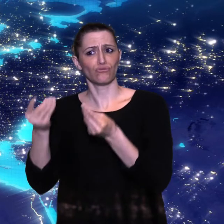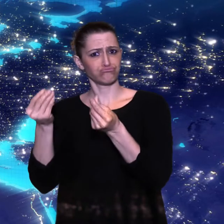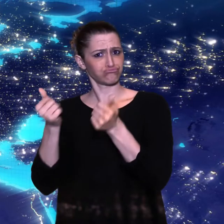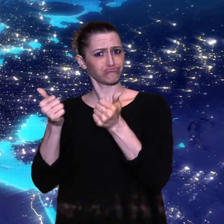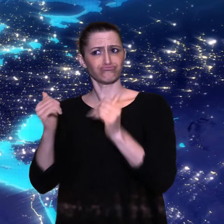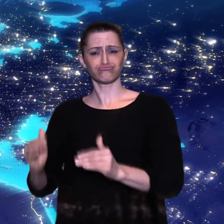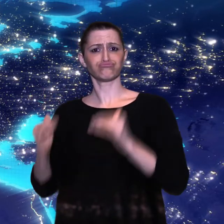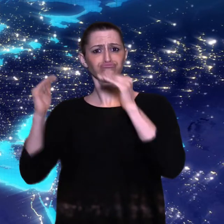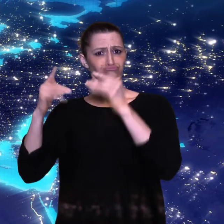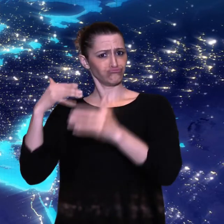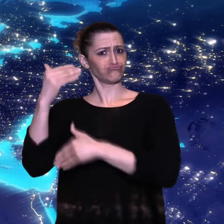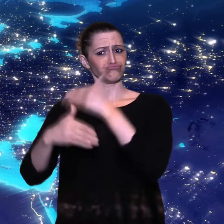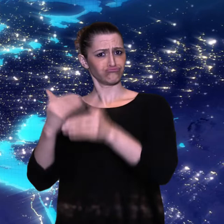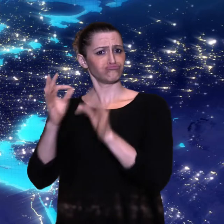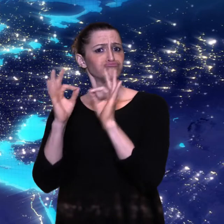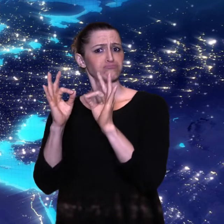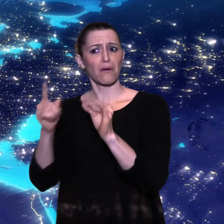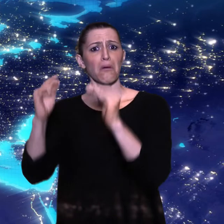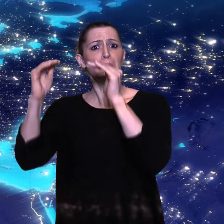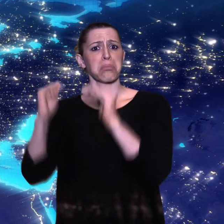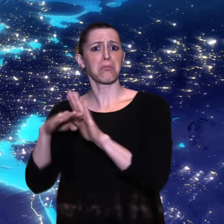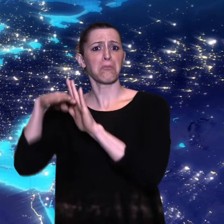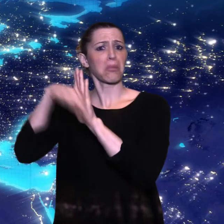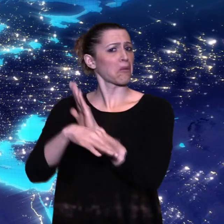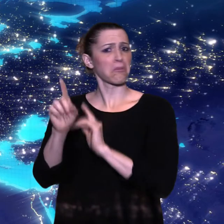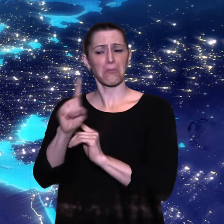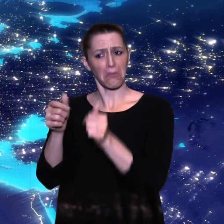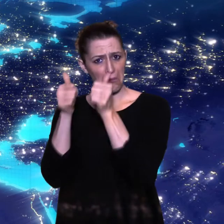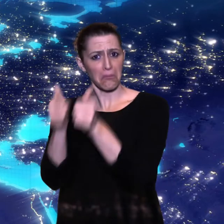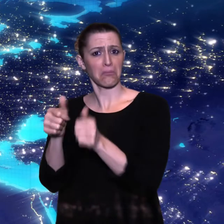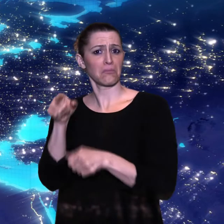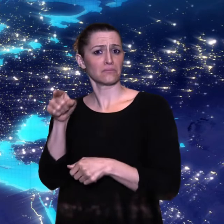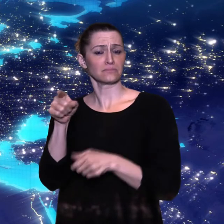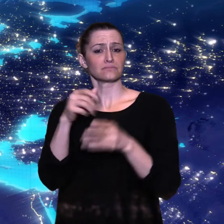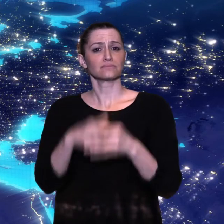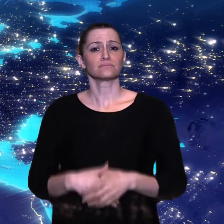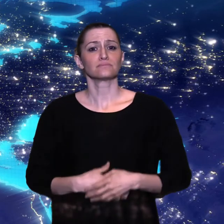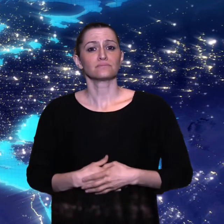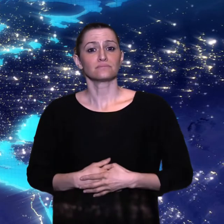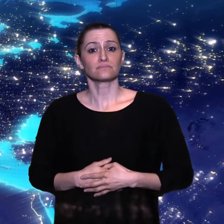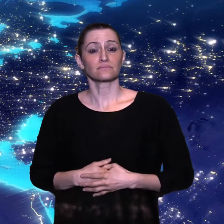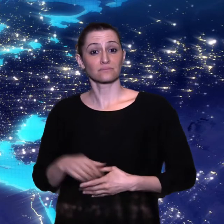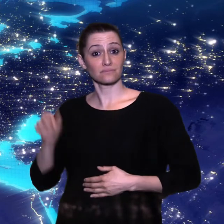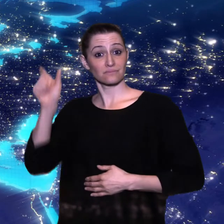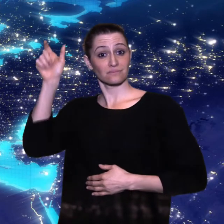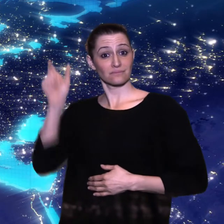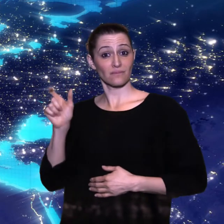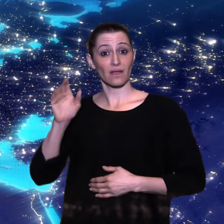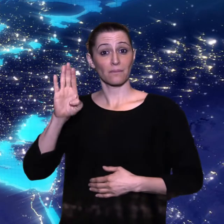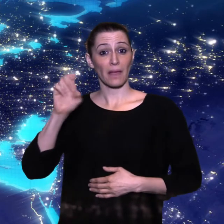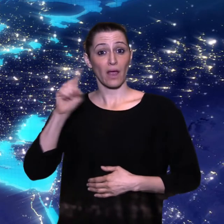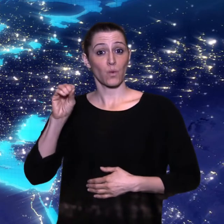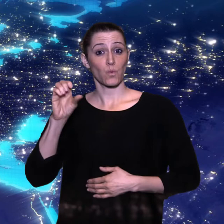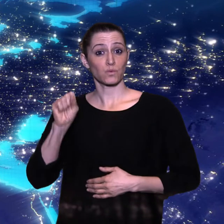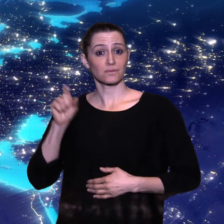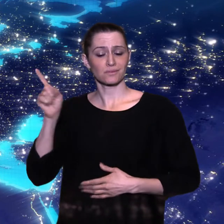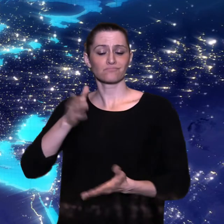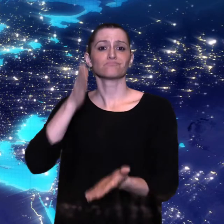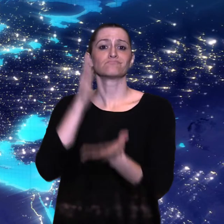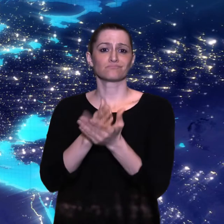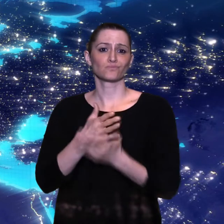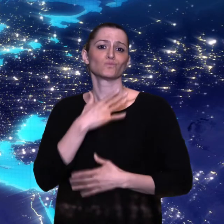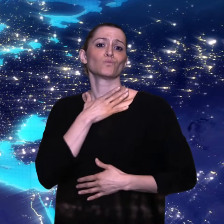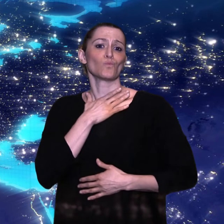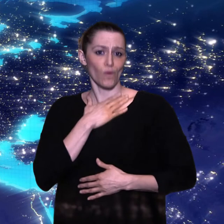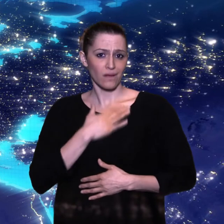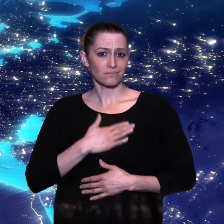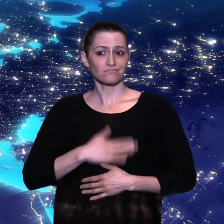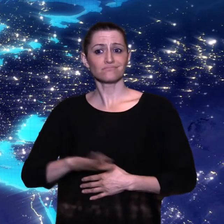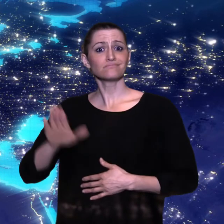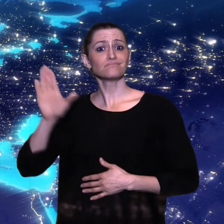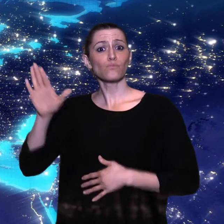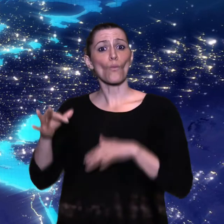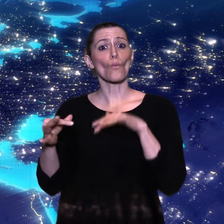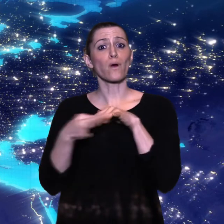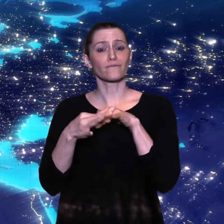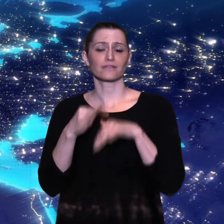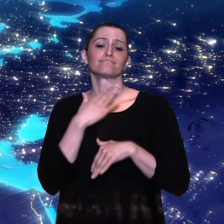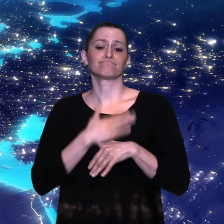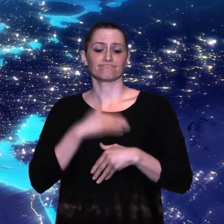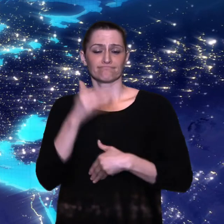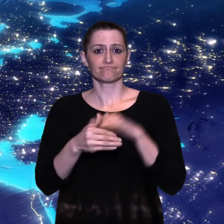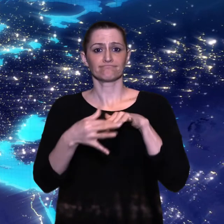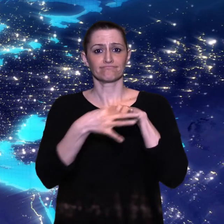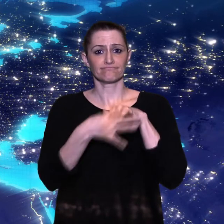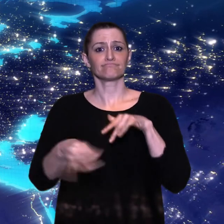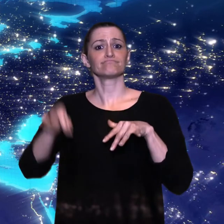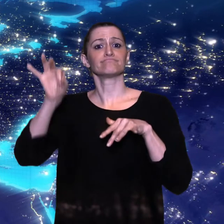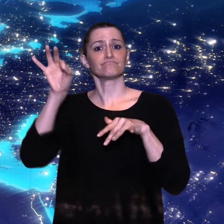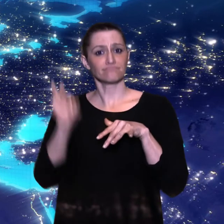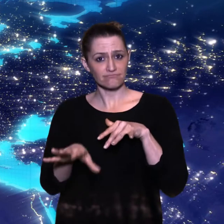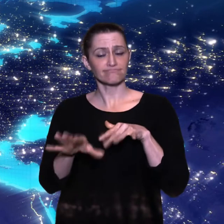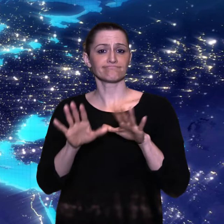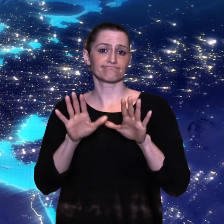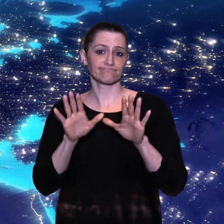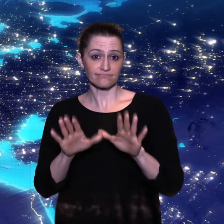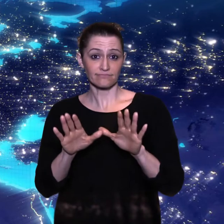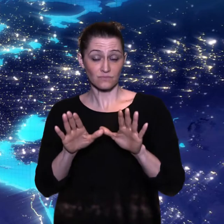If Bezos, who is getting a divorce, sells his